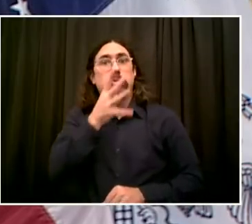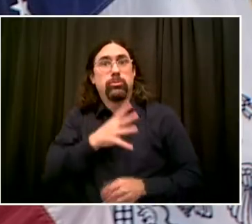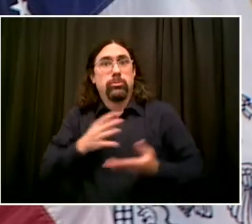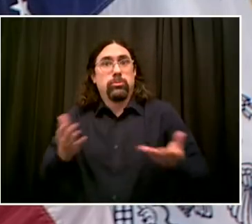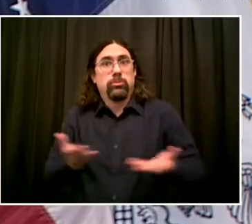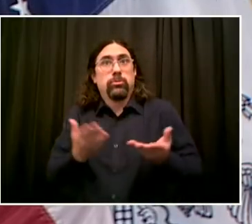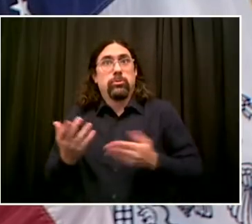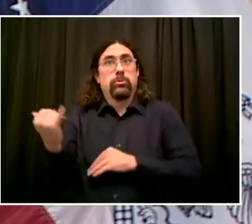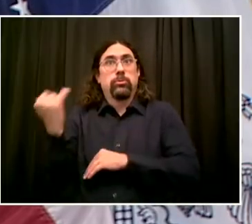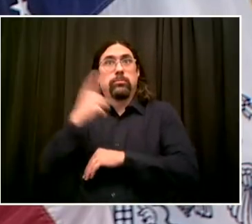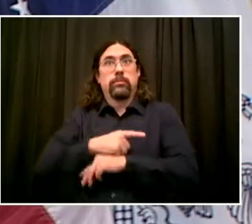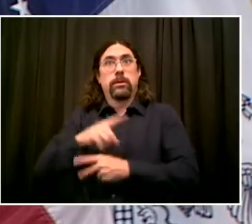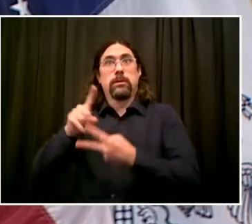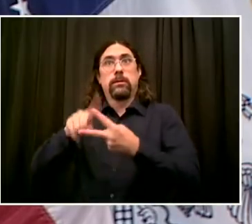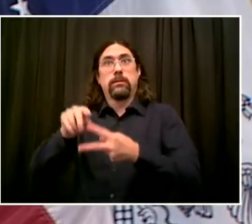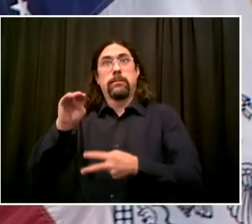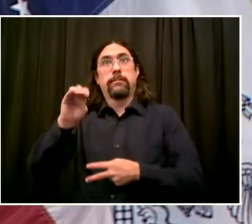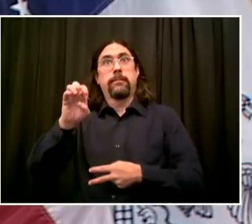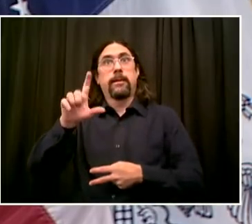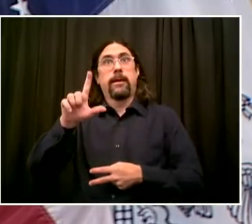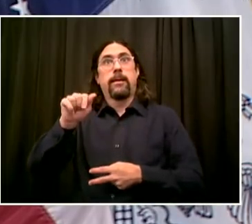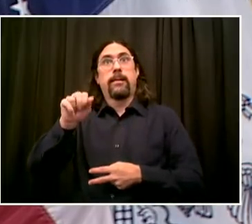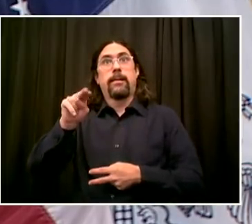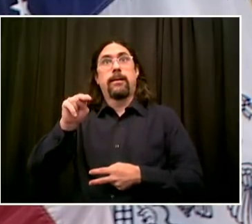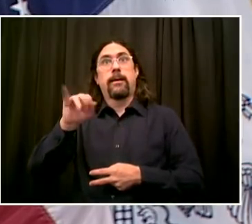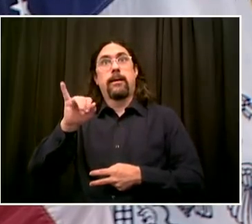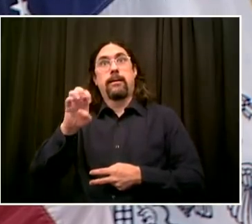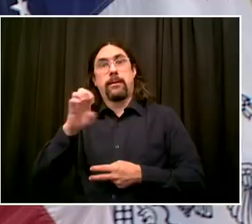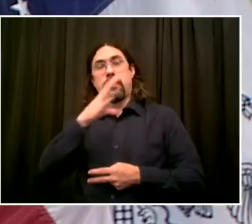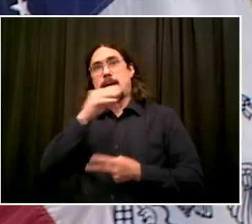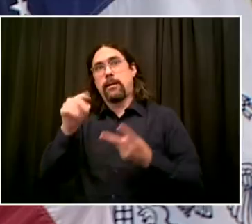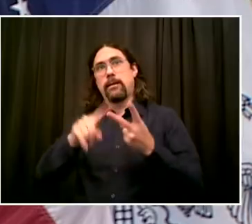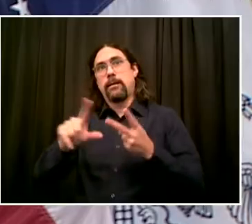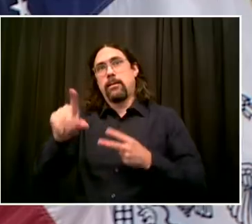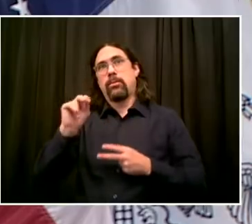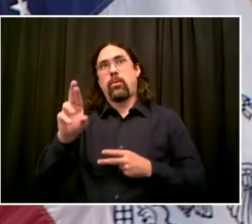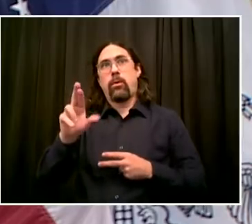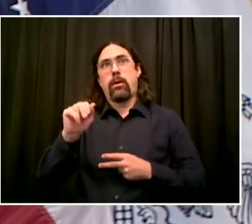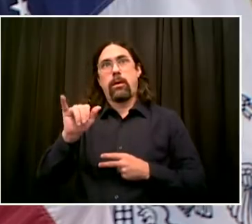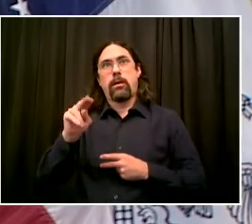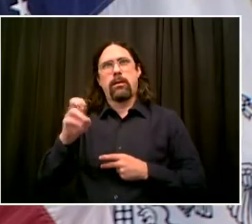LORRAINE HAVE EBEN ODING EXRATODIRNRYA RWOK. THE RAIN HAS DONE THE SCHOOL CONSTRUCTION